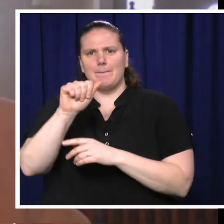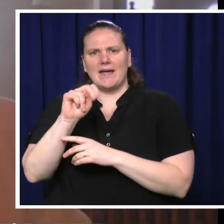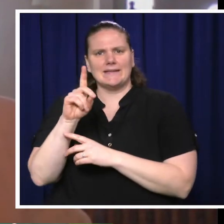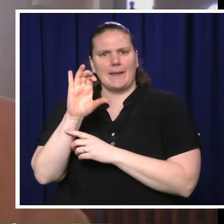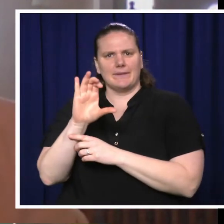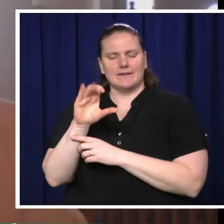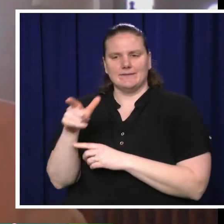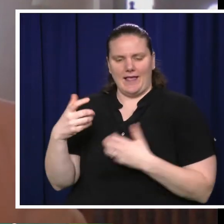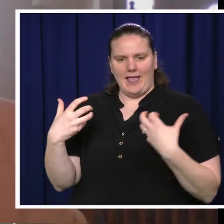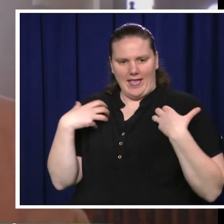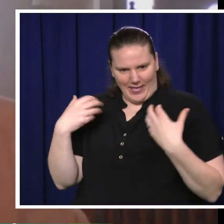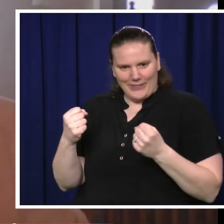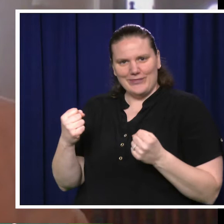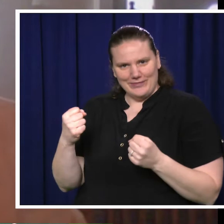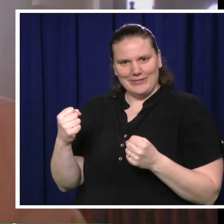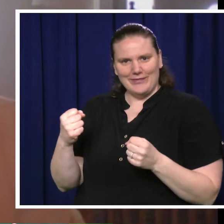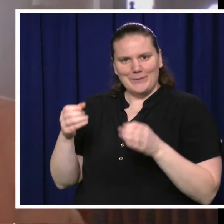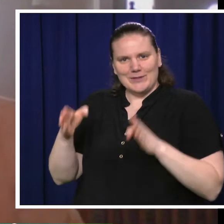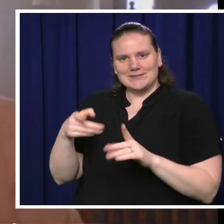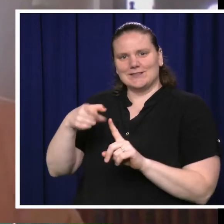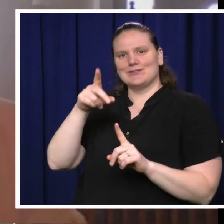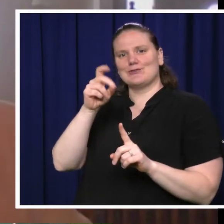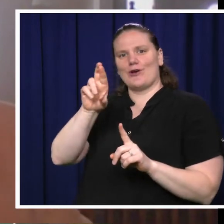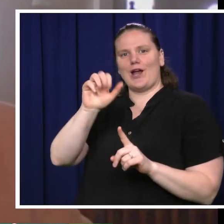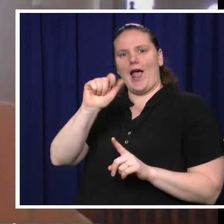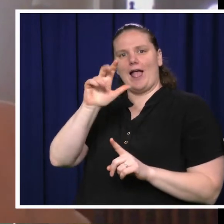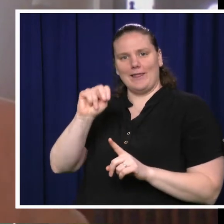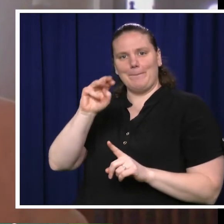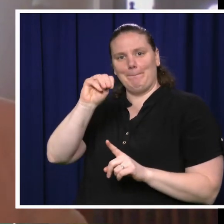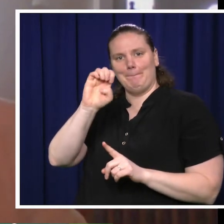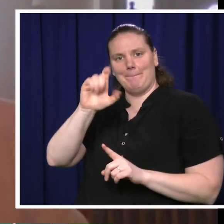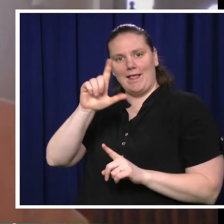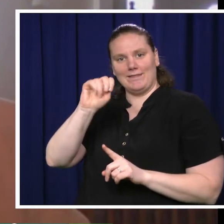Pandemic. He is the county's Health Officer and Director of Public Health, Dr. Alan Melnick.